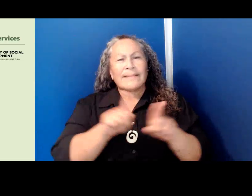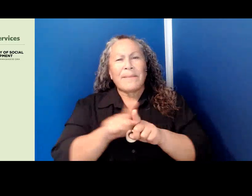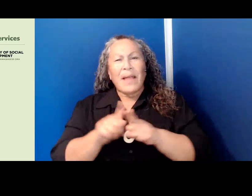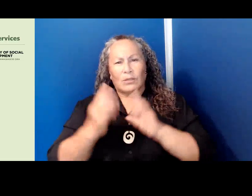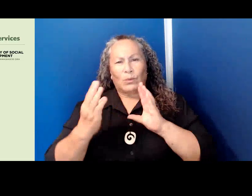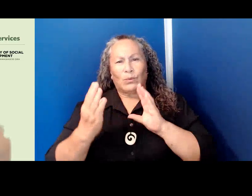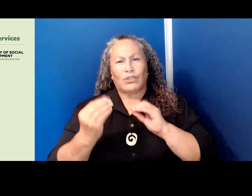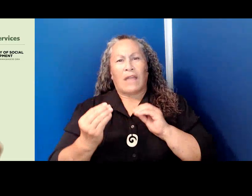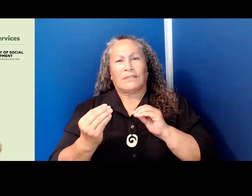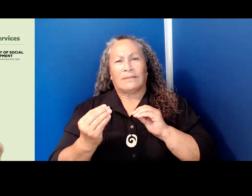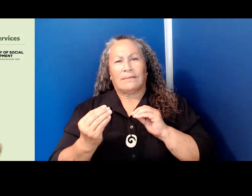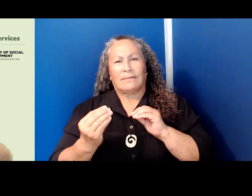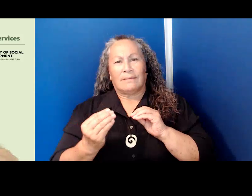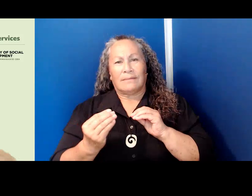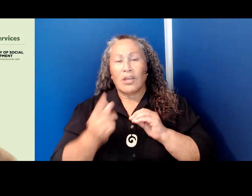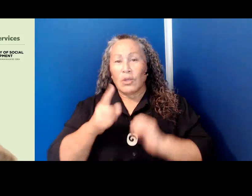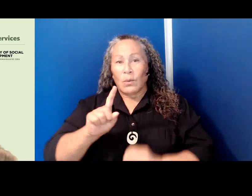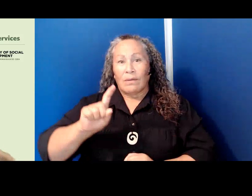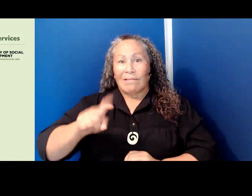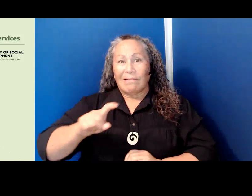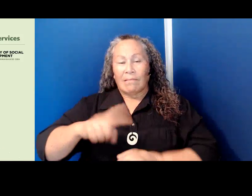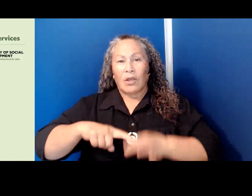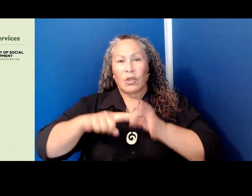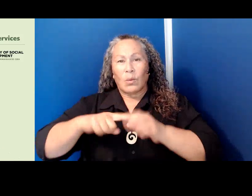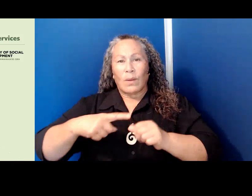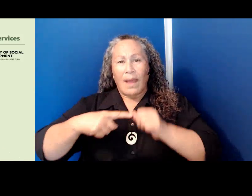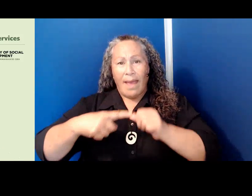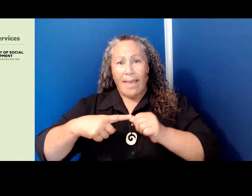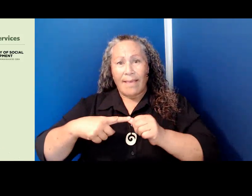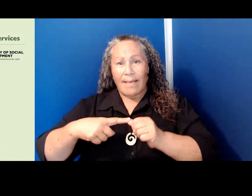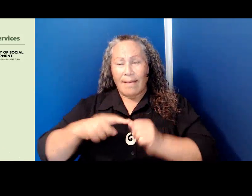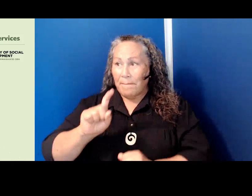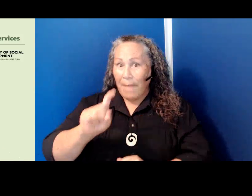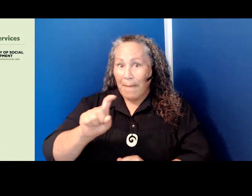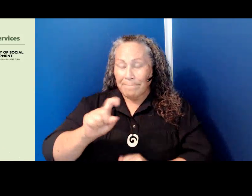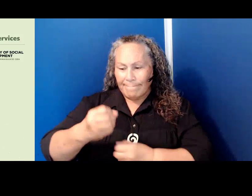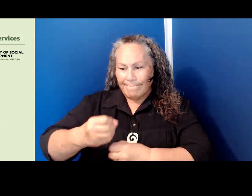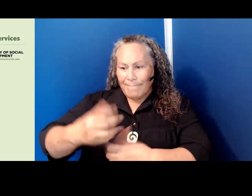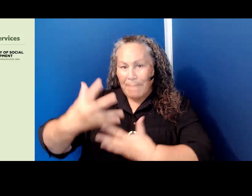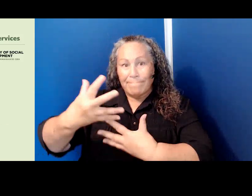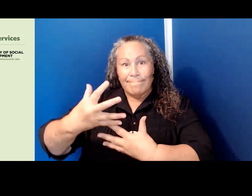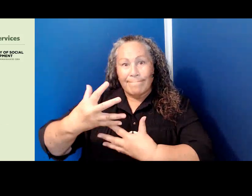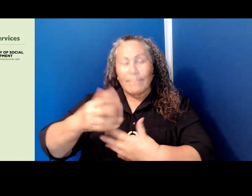So if you click on the Q&A function, you should have a panel down the right hand